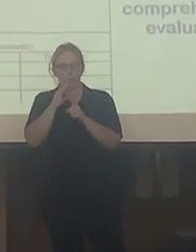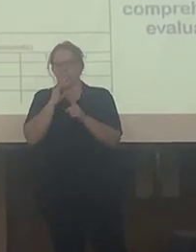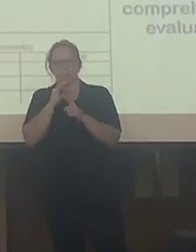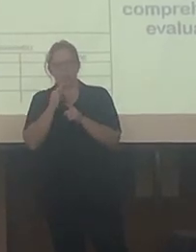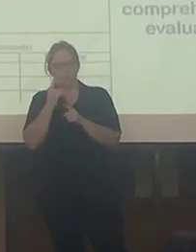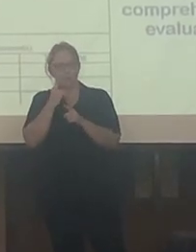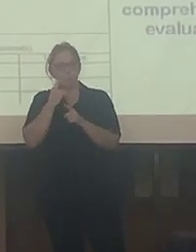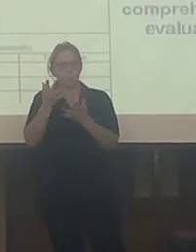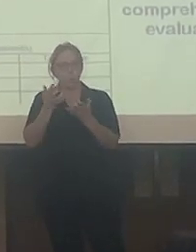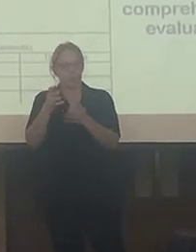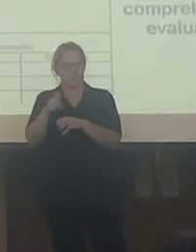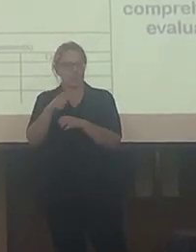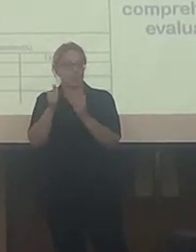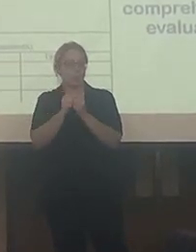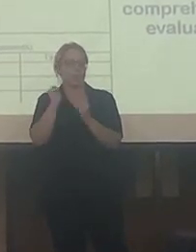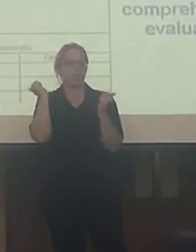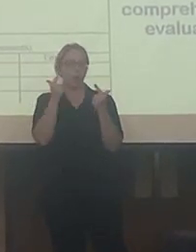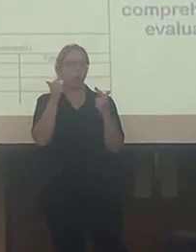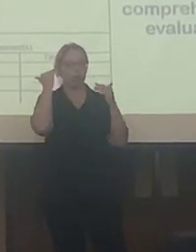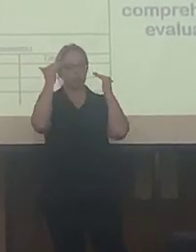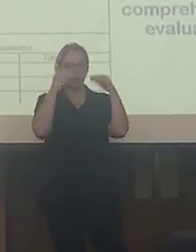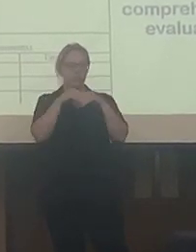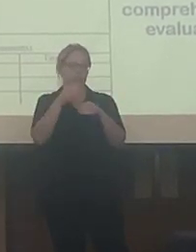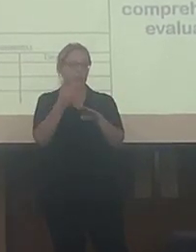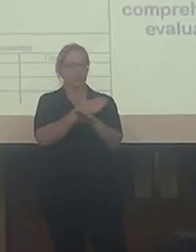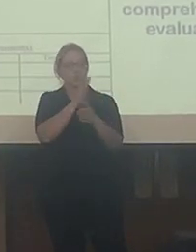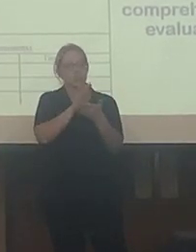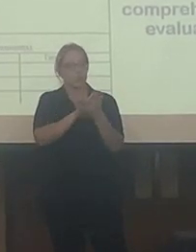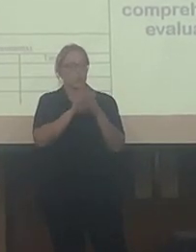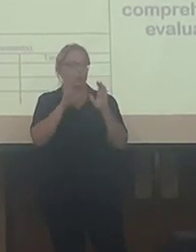with all adults in the preschool classroom for something that will be his goal for the year